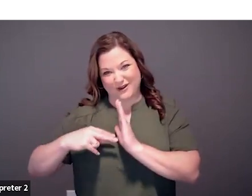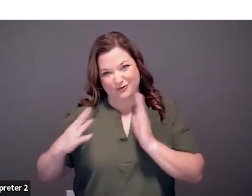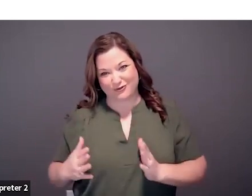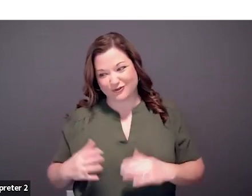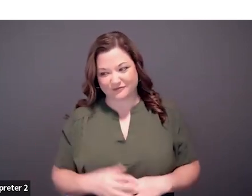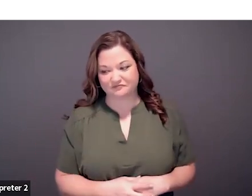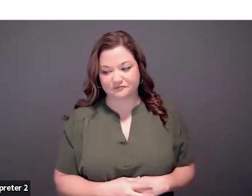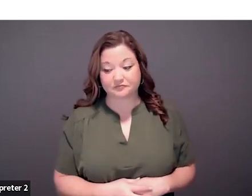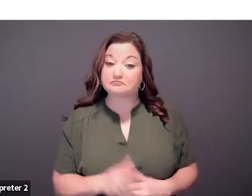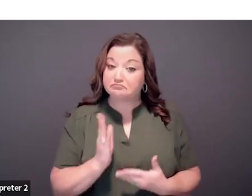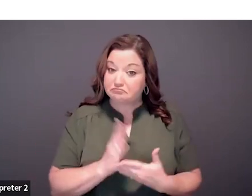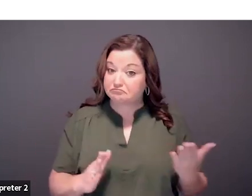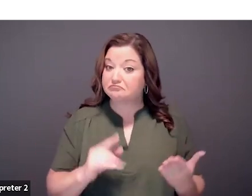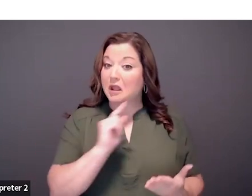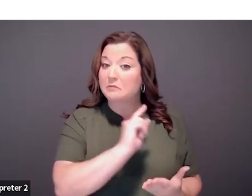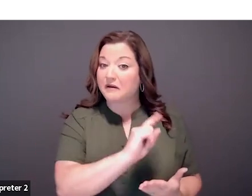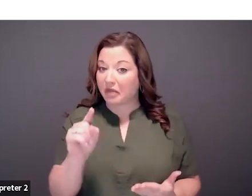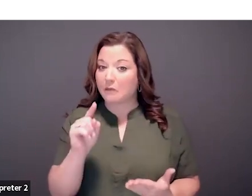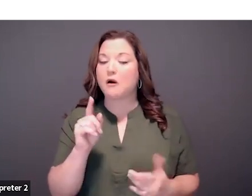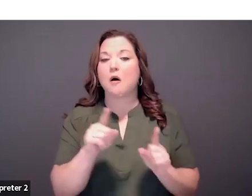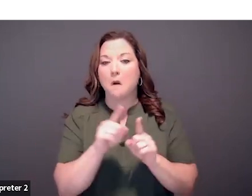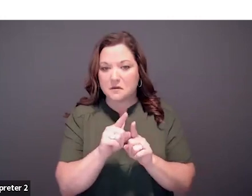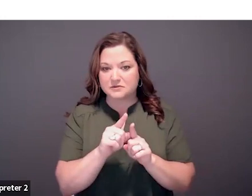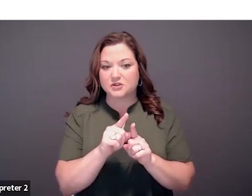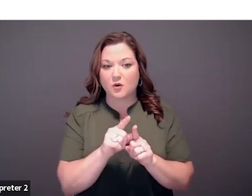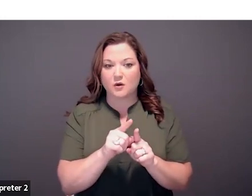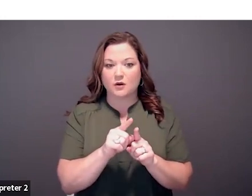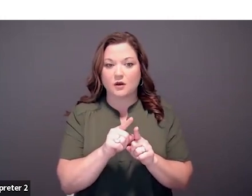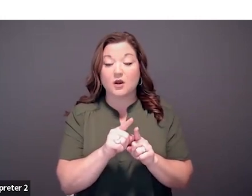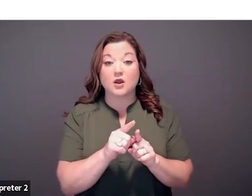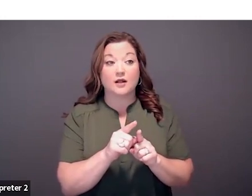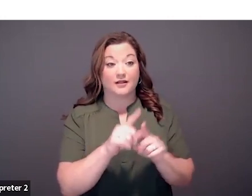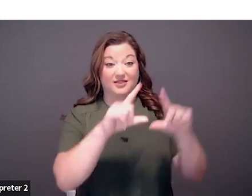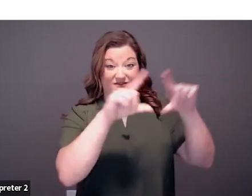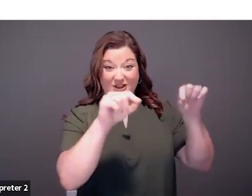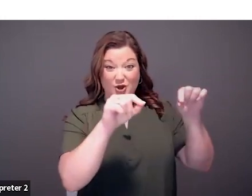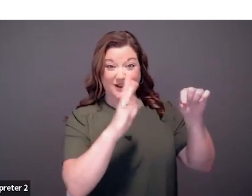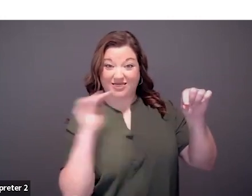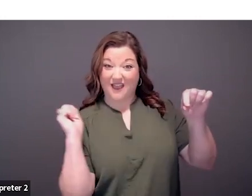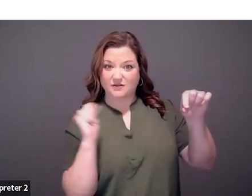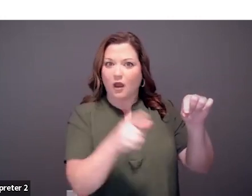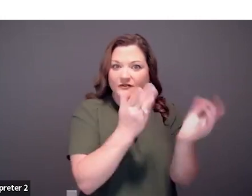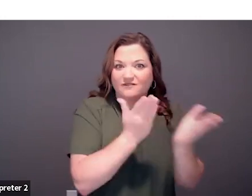Some of them also validated a field after we left it and then started reading out the error message